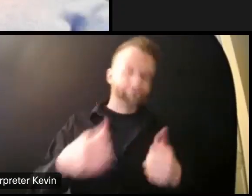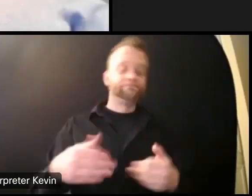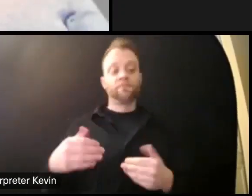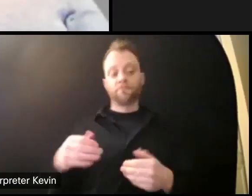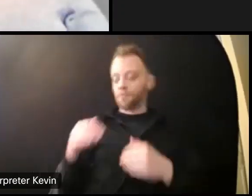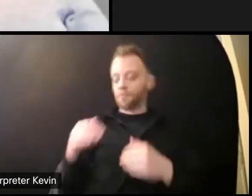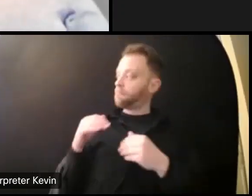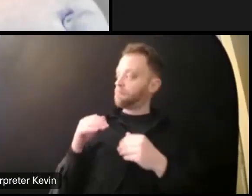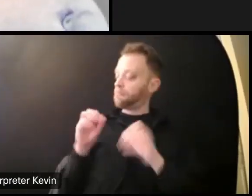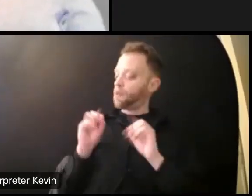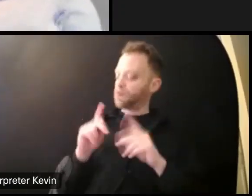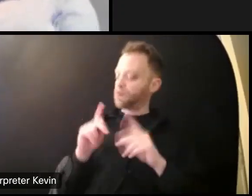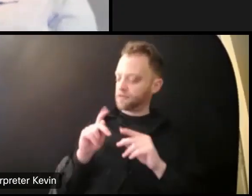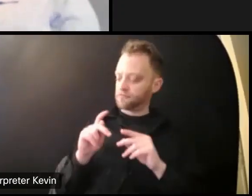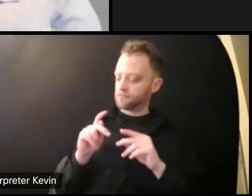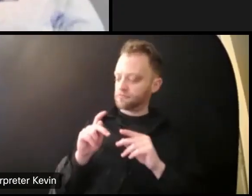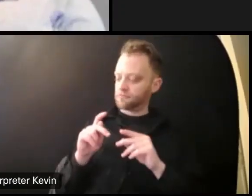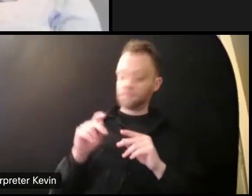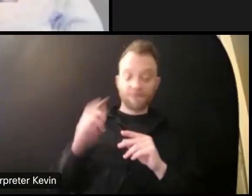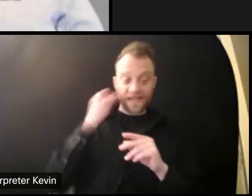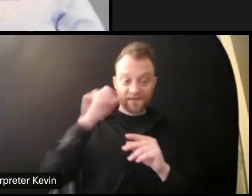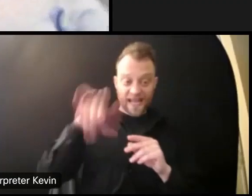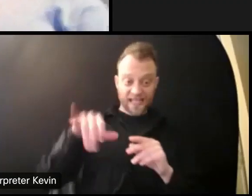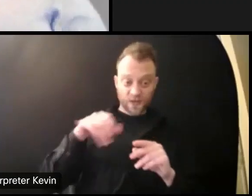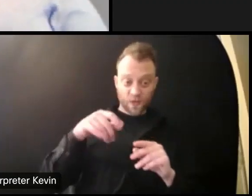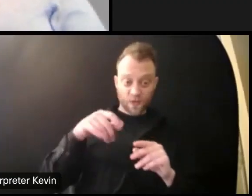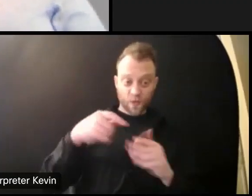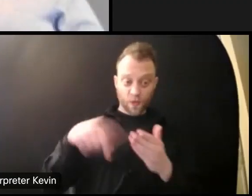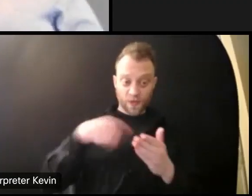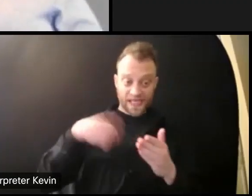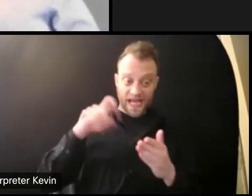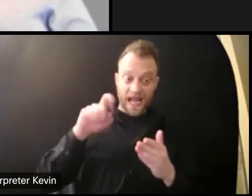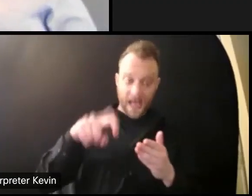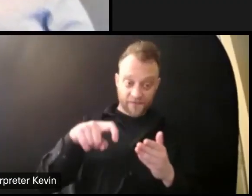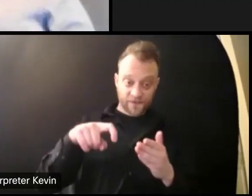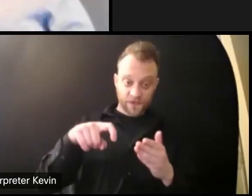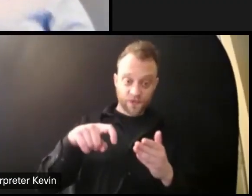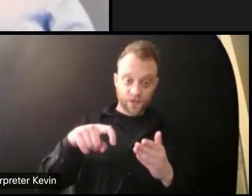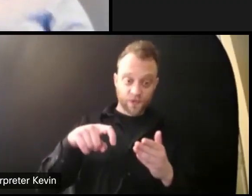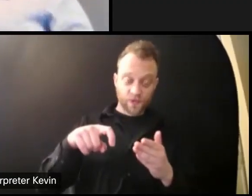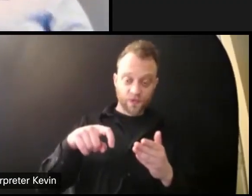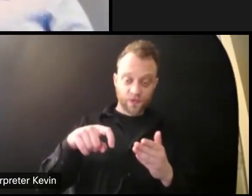instead of getting bonding, because you know since we don't have funds, one of us is going